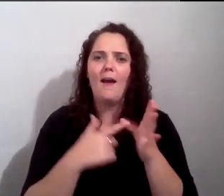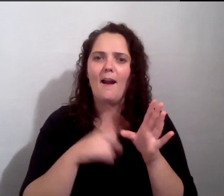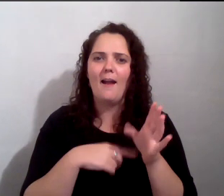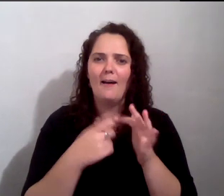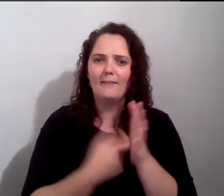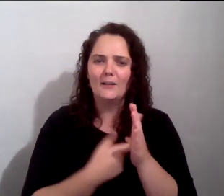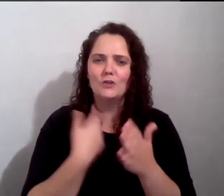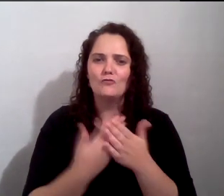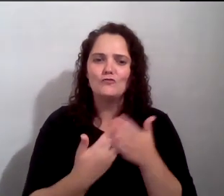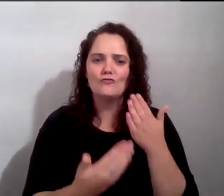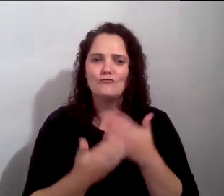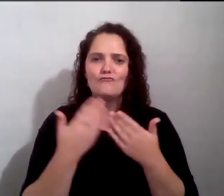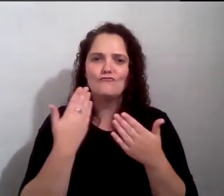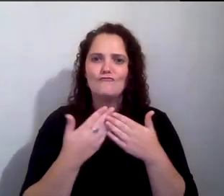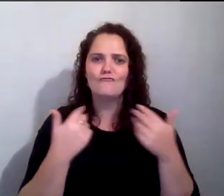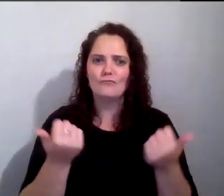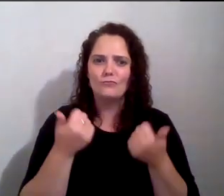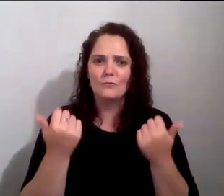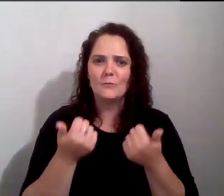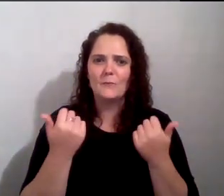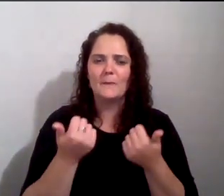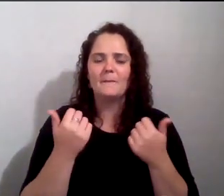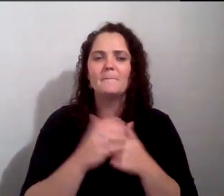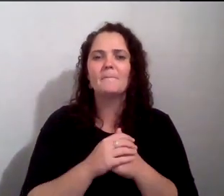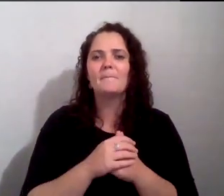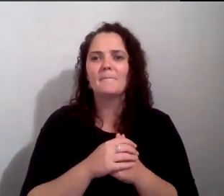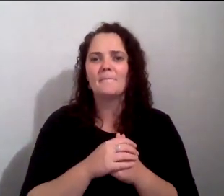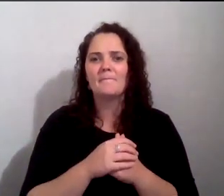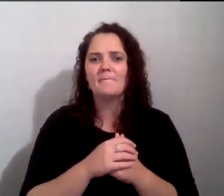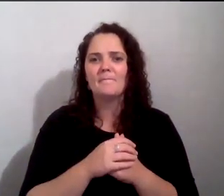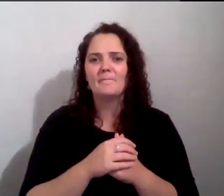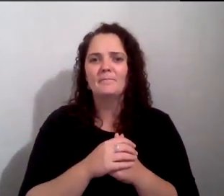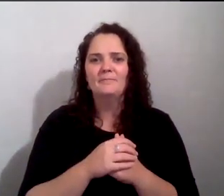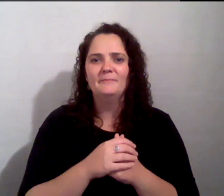here we have this incredible kind of layering.I just suggest everybody to spend a bit of time just really